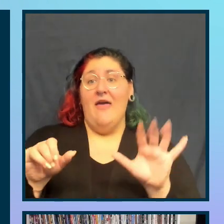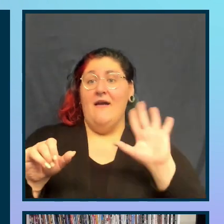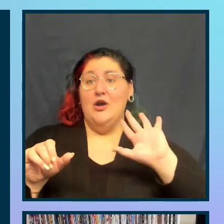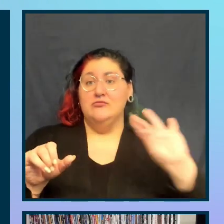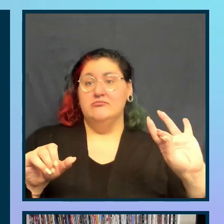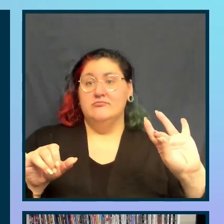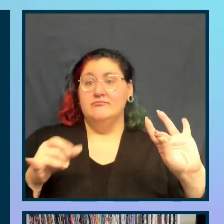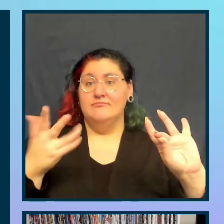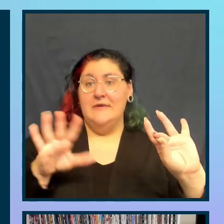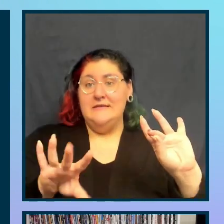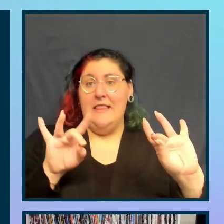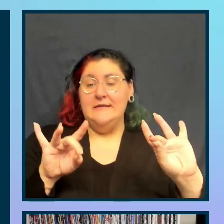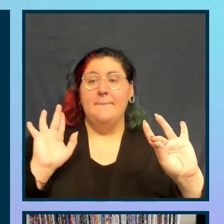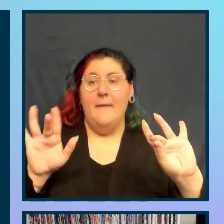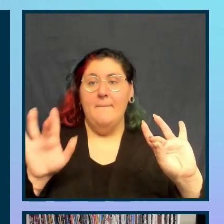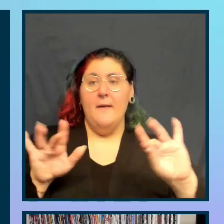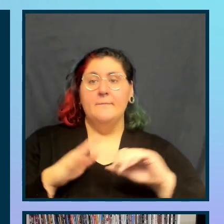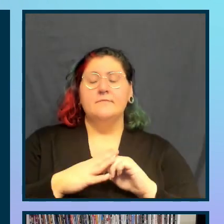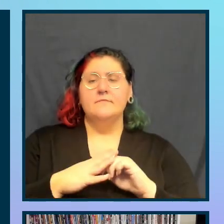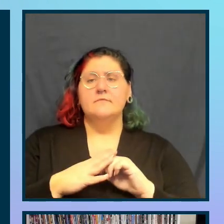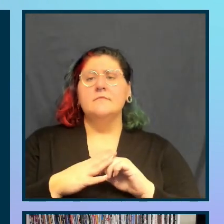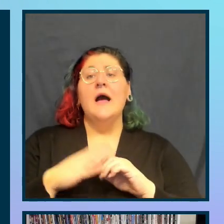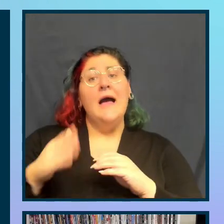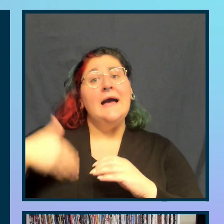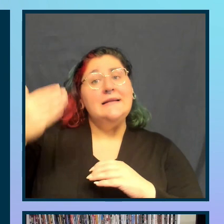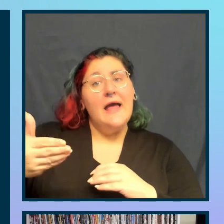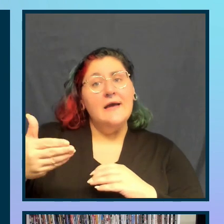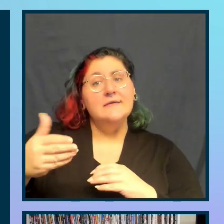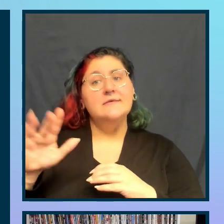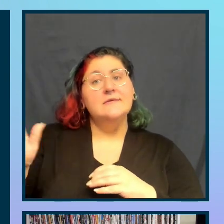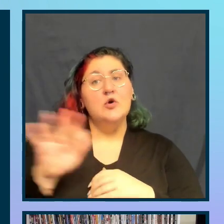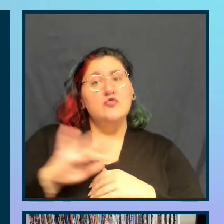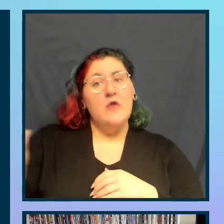Move to the next item is swipe right, move to the previous item, swipe left,